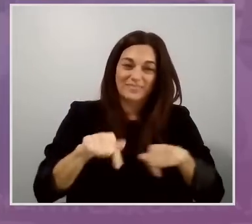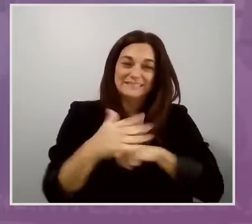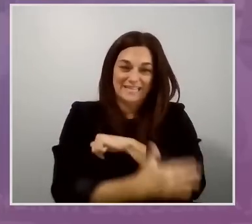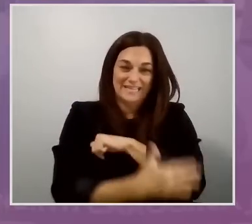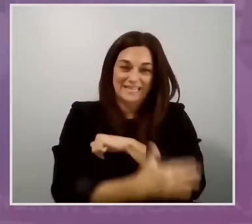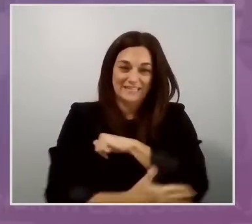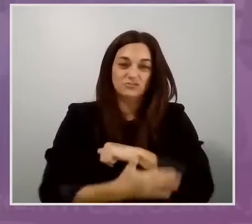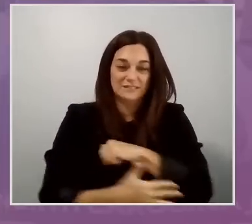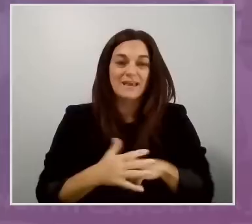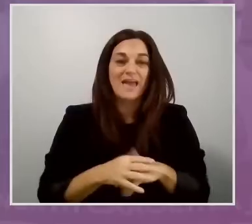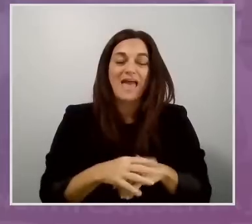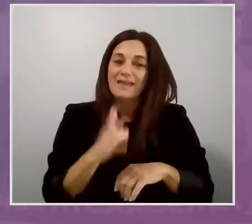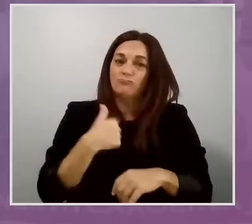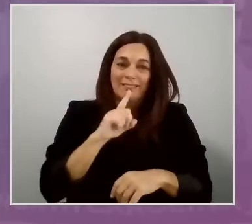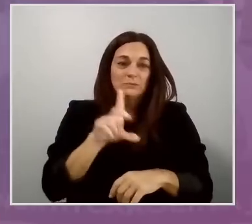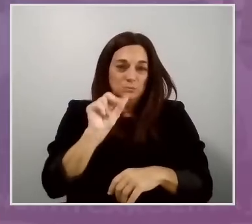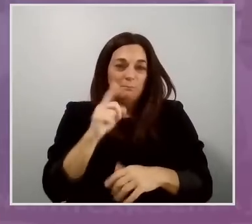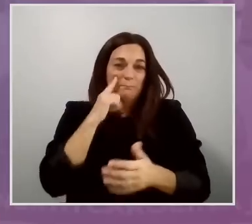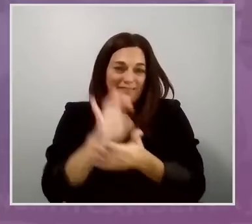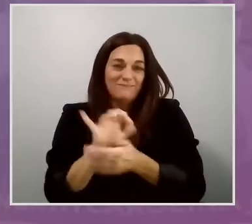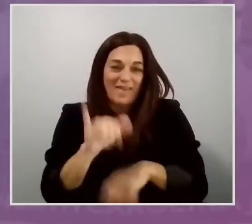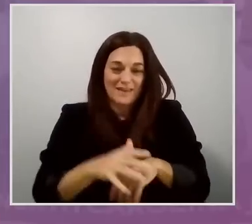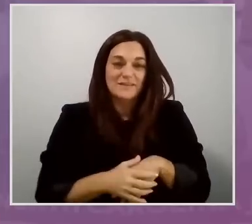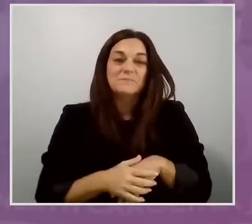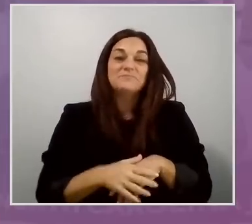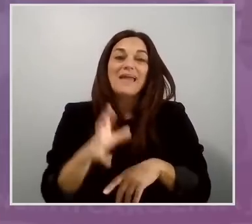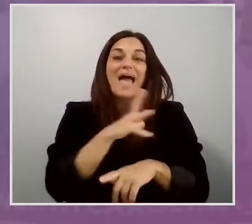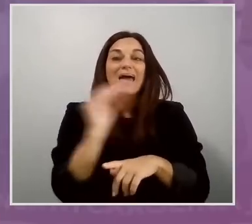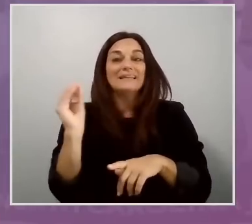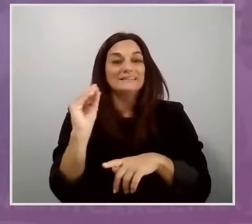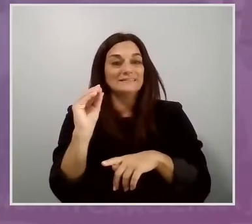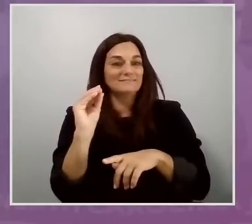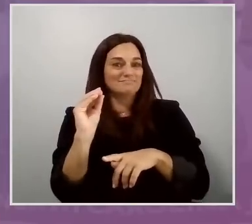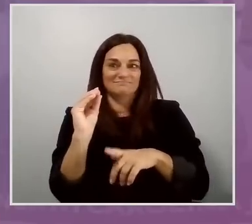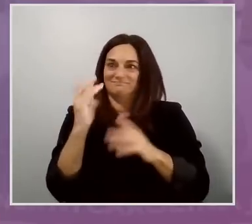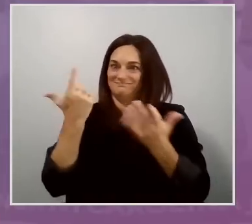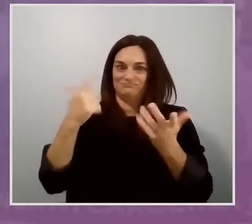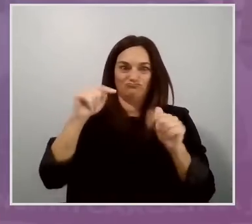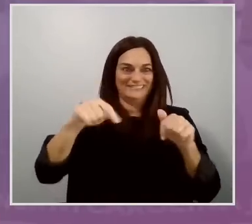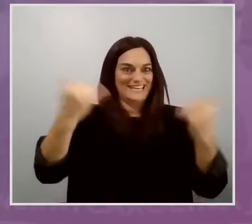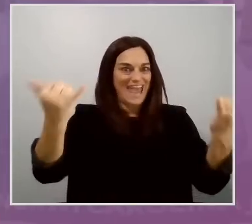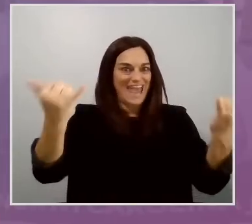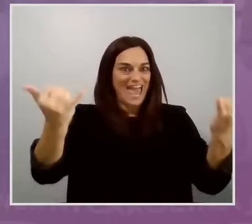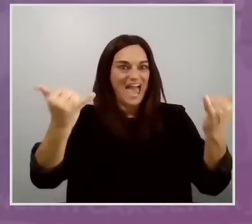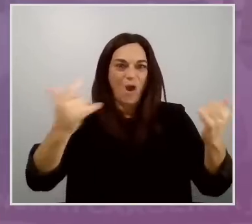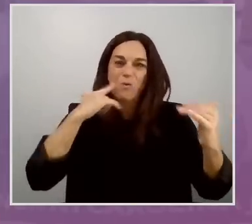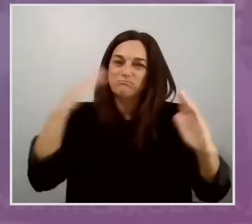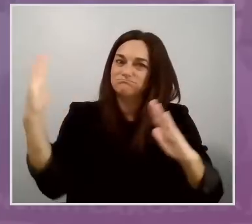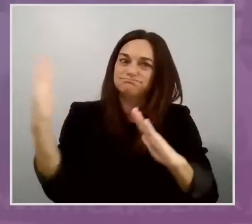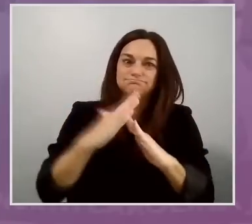IS REALLY ABOUT A FIGHT FOR THE SOUL OF OUR NATION. AND I REALLY DO BELIEVE THAT.